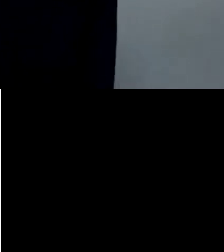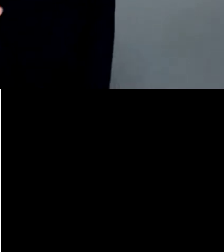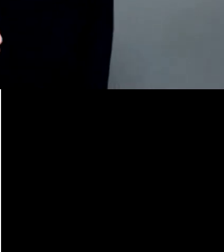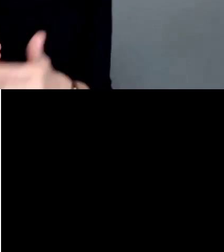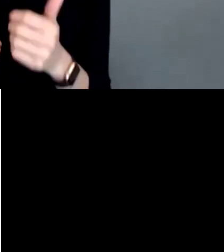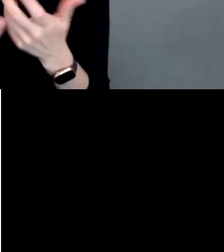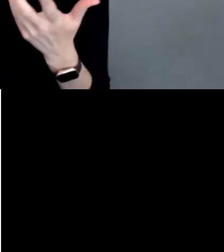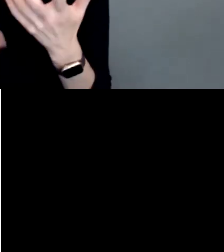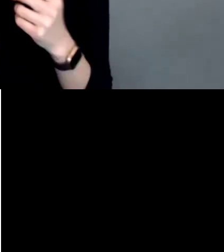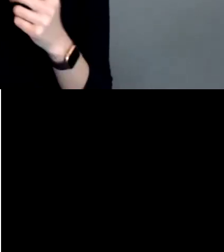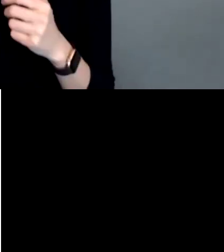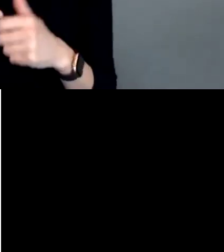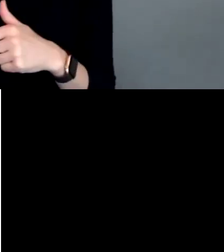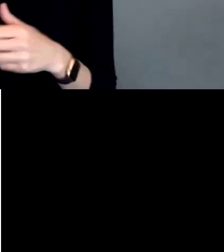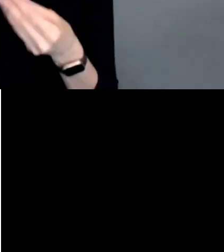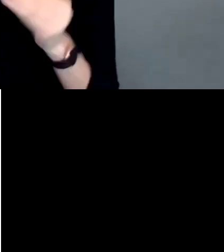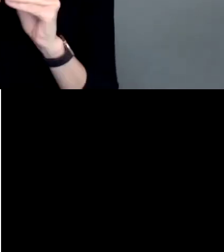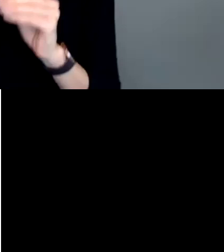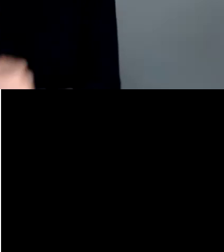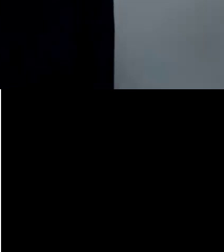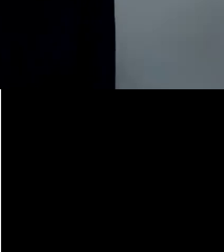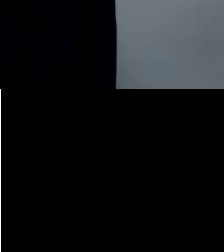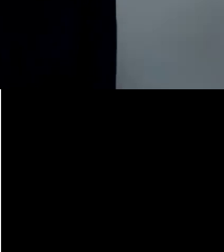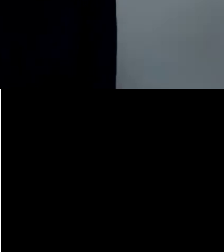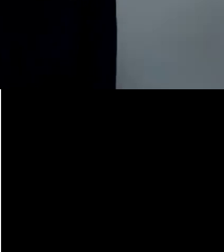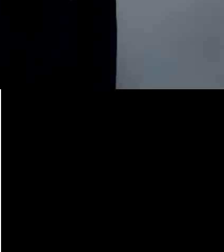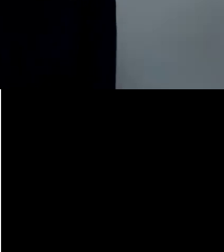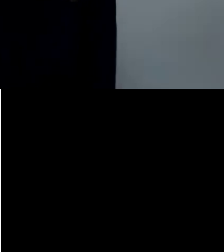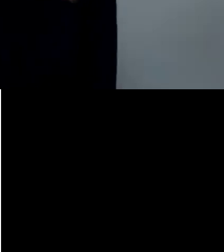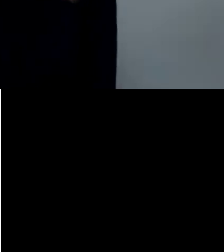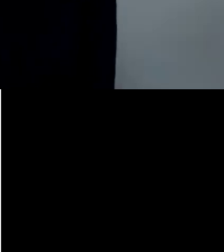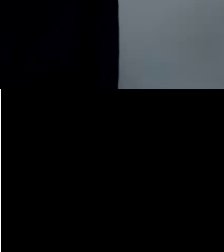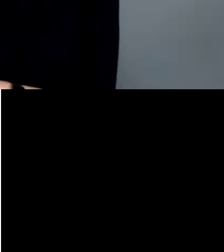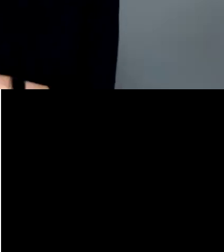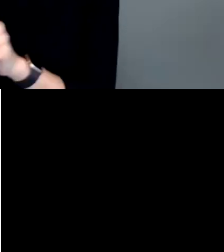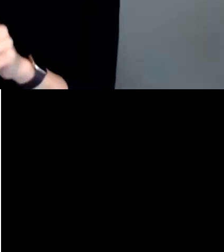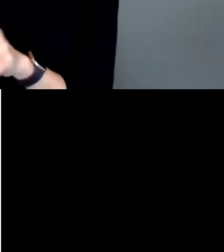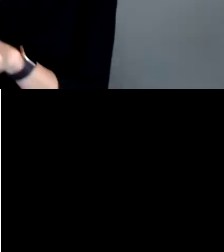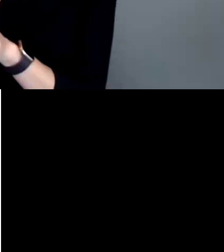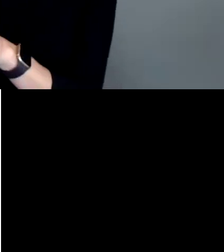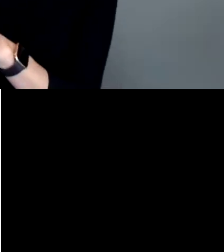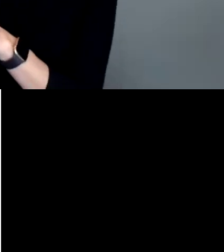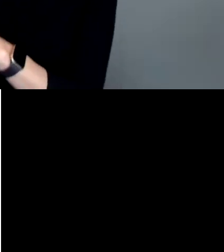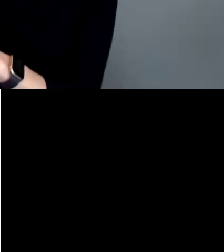of neurodivergent employees in the fields of